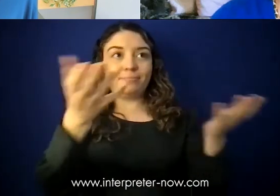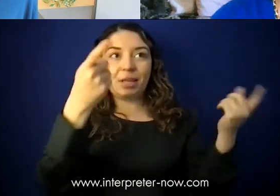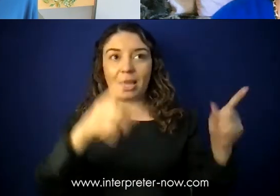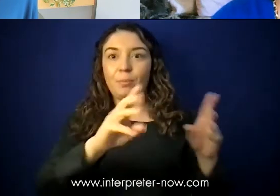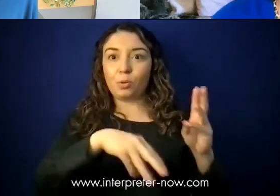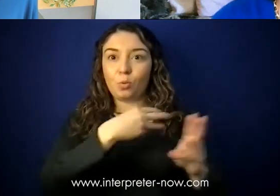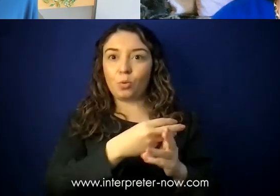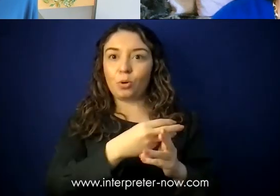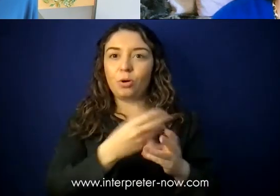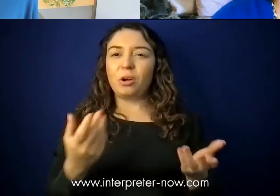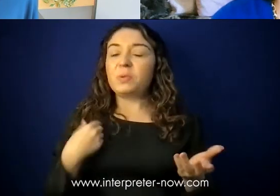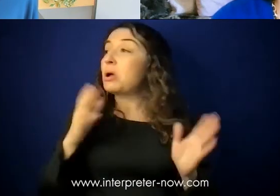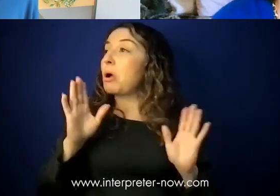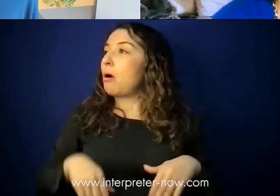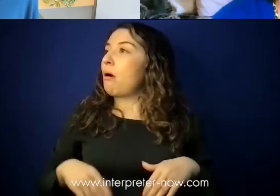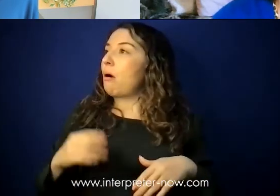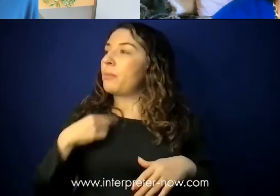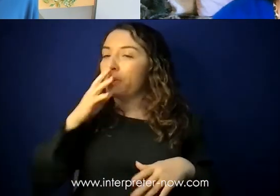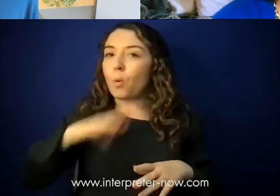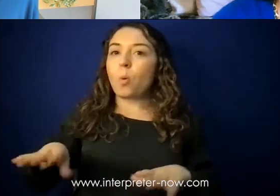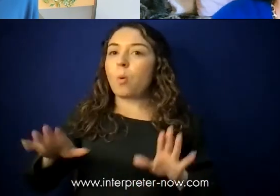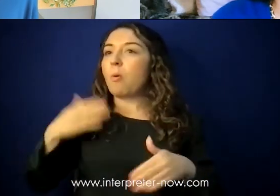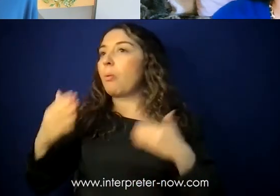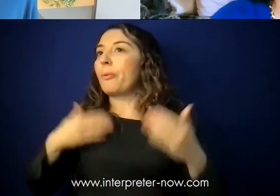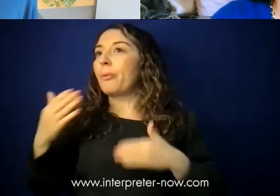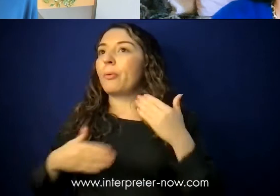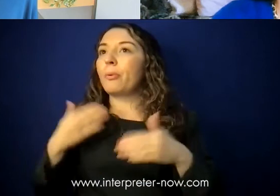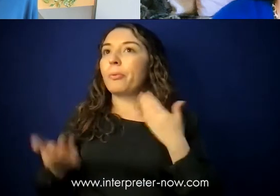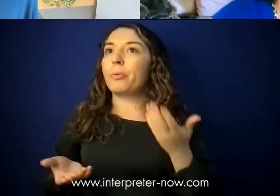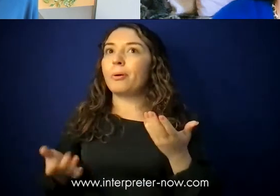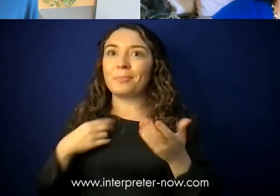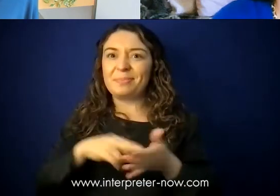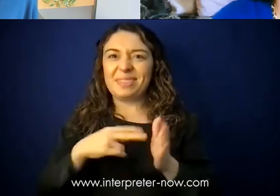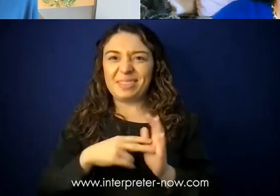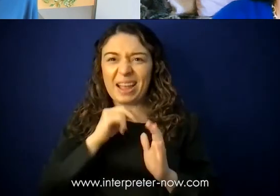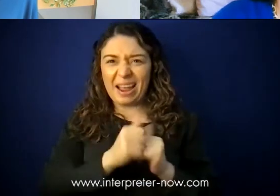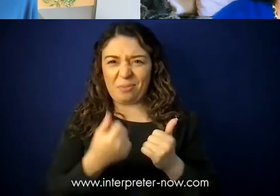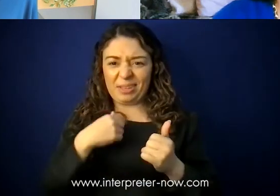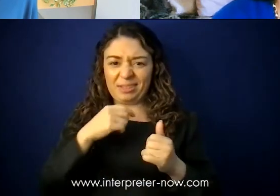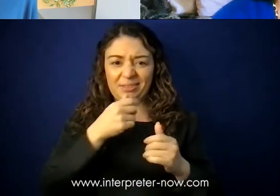Because we don't understand that, we don't know how to take care of ourselves, and then we don't know how to take care of each other.